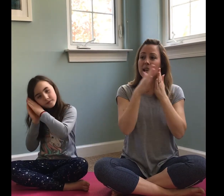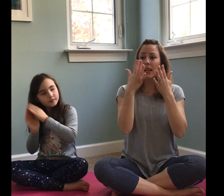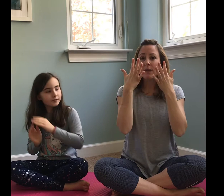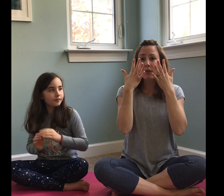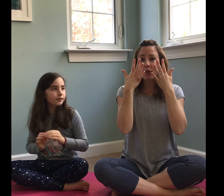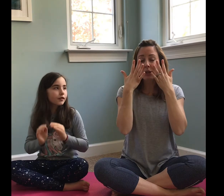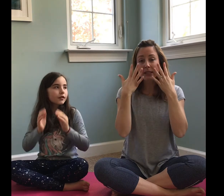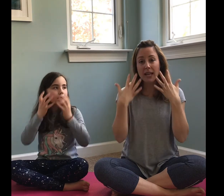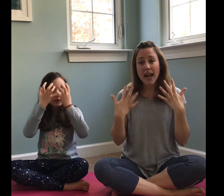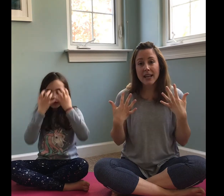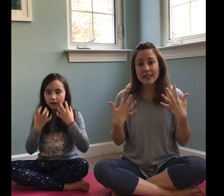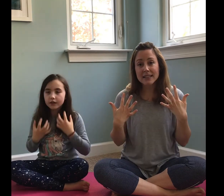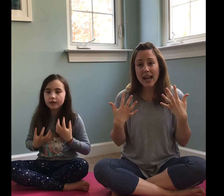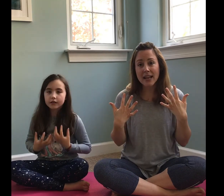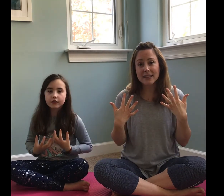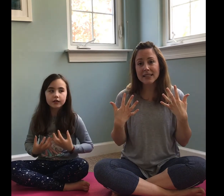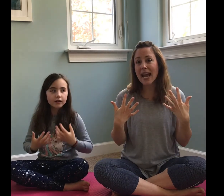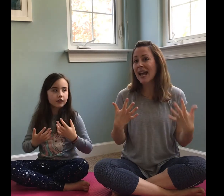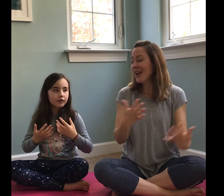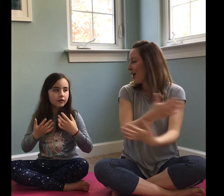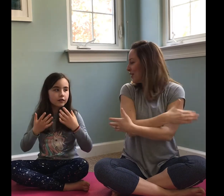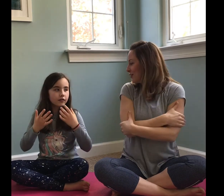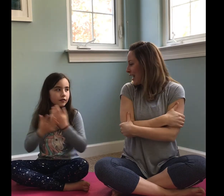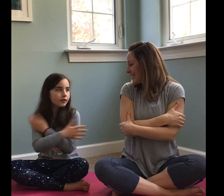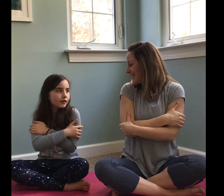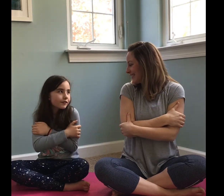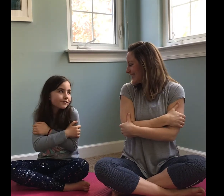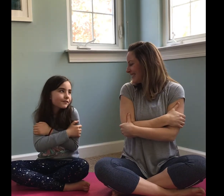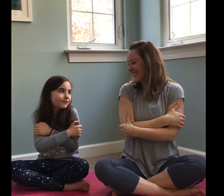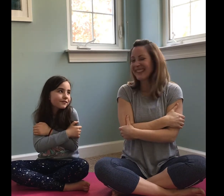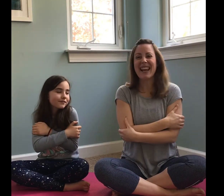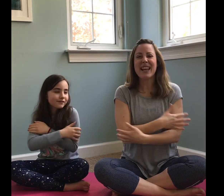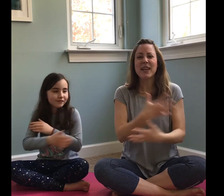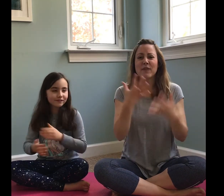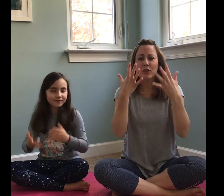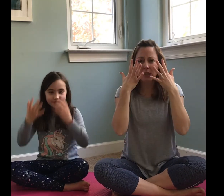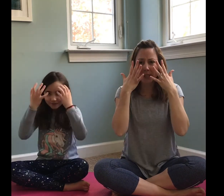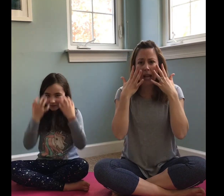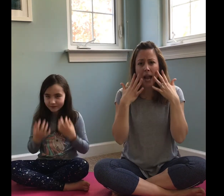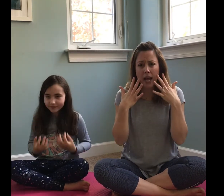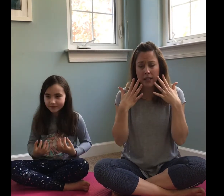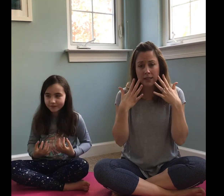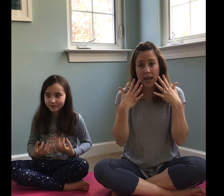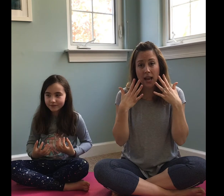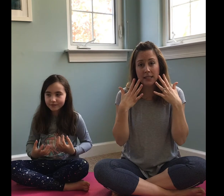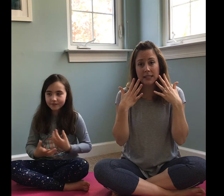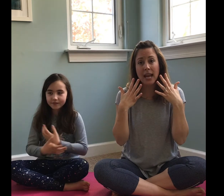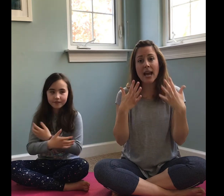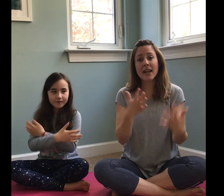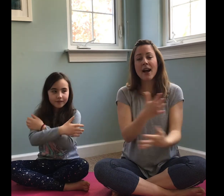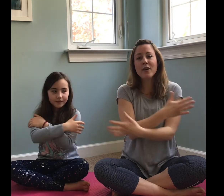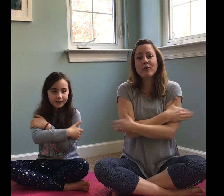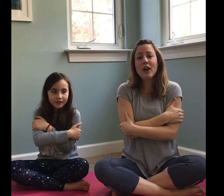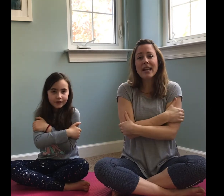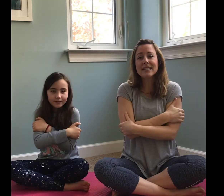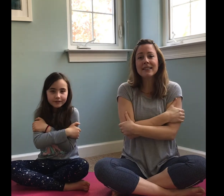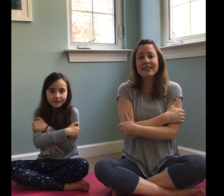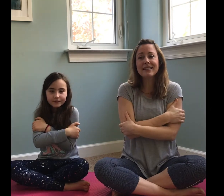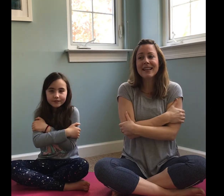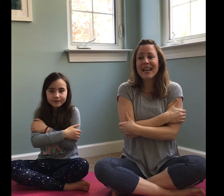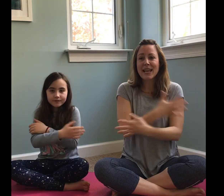if you're sad sad sad hug a friend